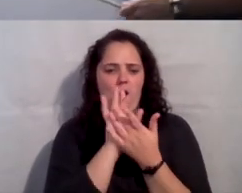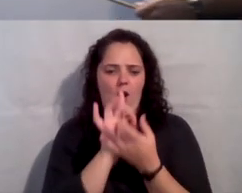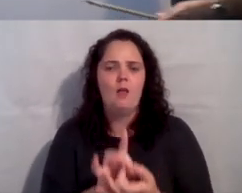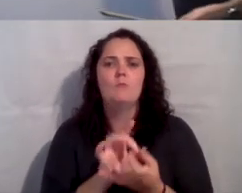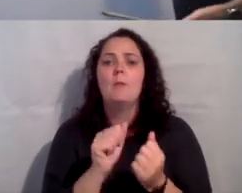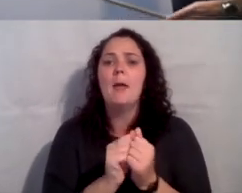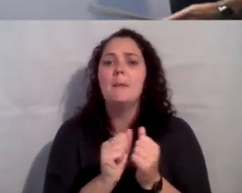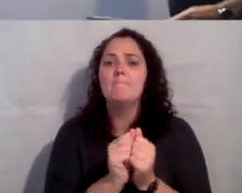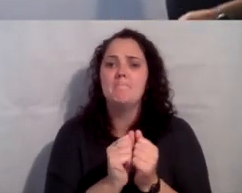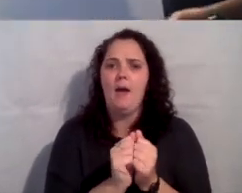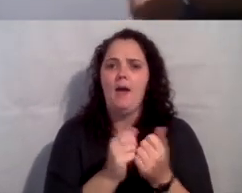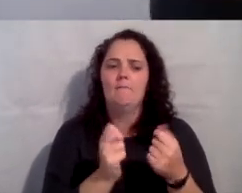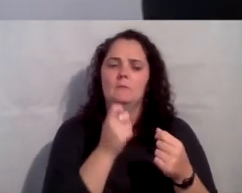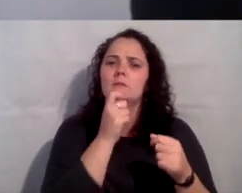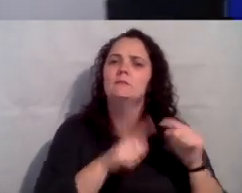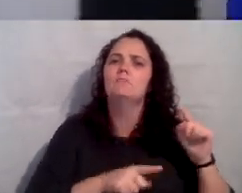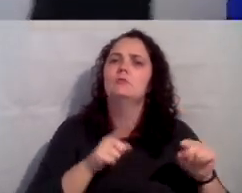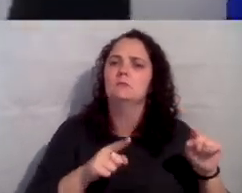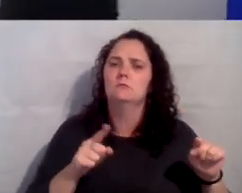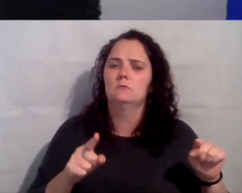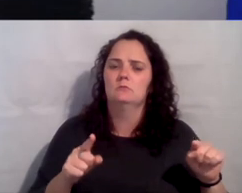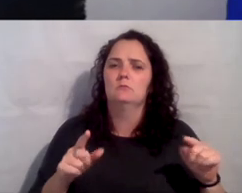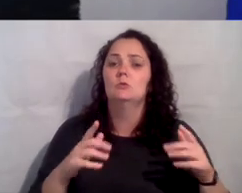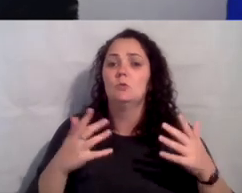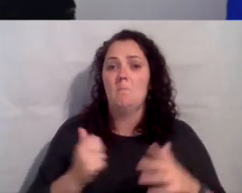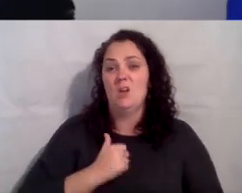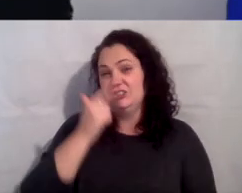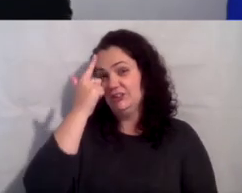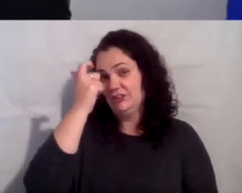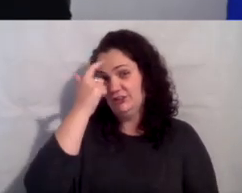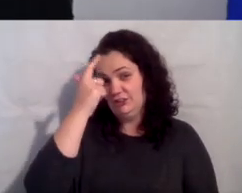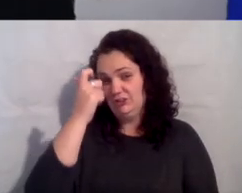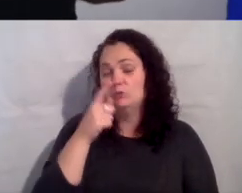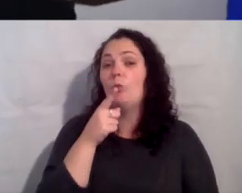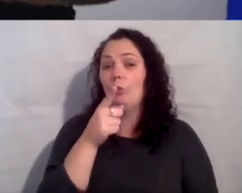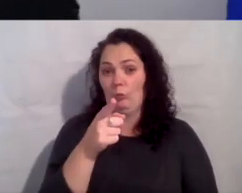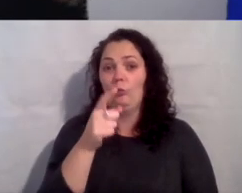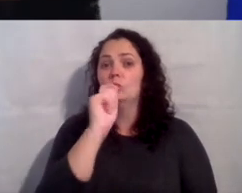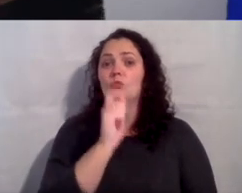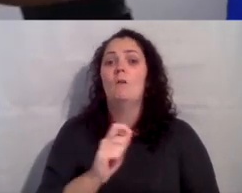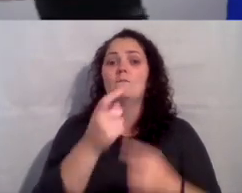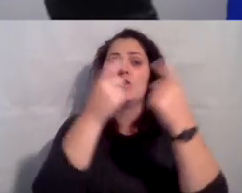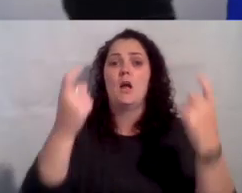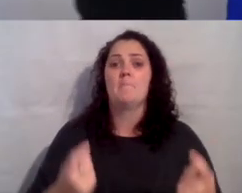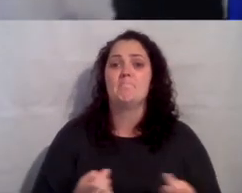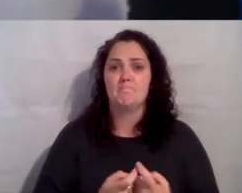I recommend doing before you start is give yourself a drawing frame. Oftentimes I find that people when they start drawing